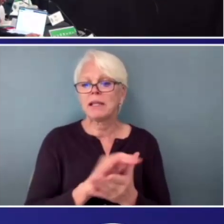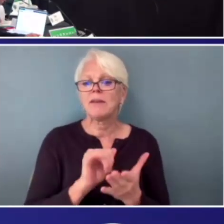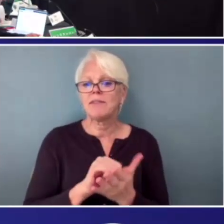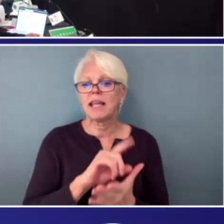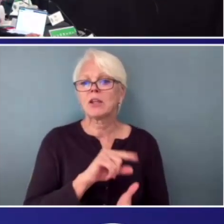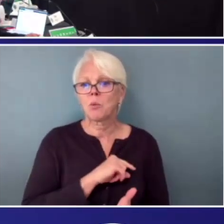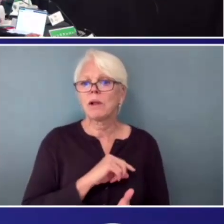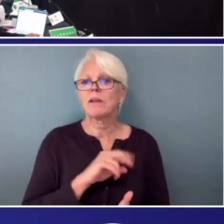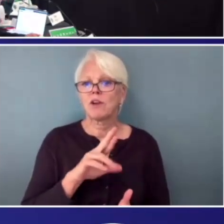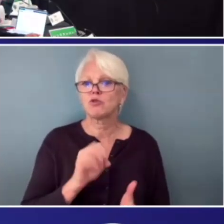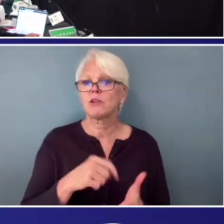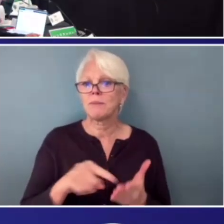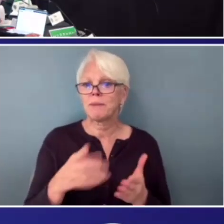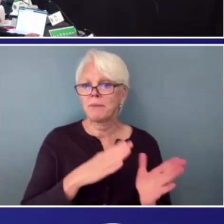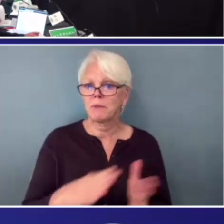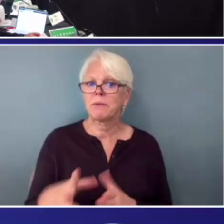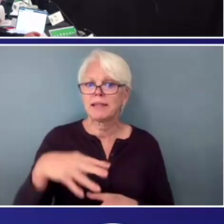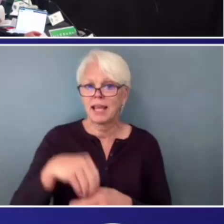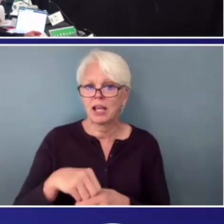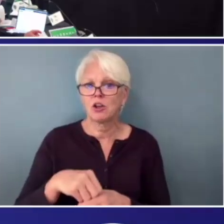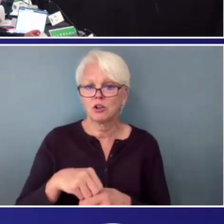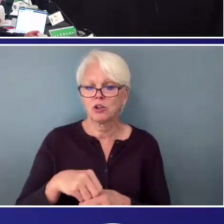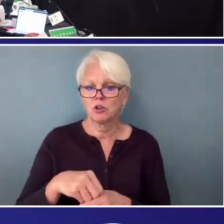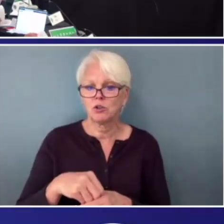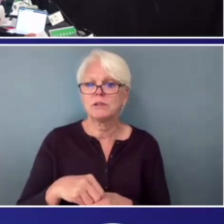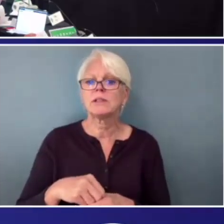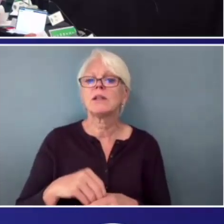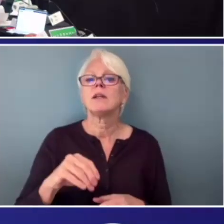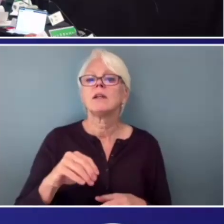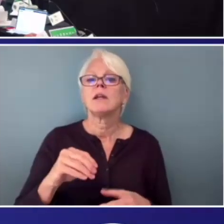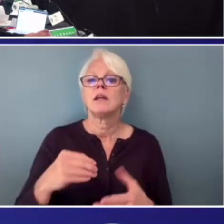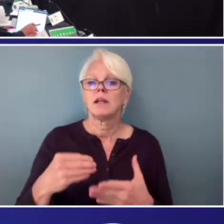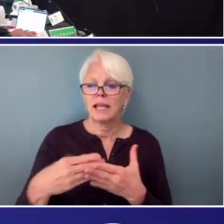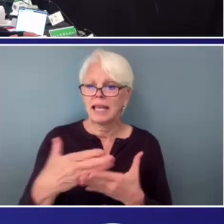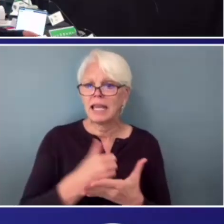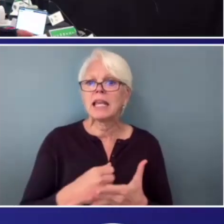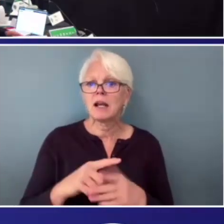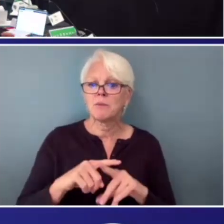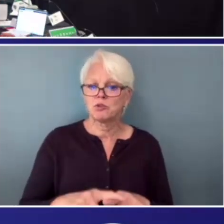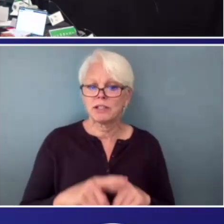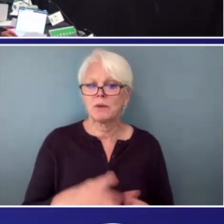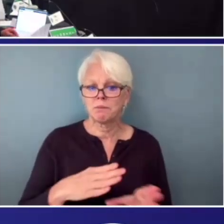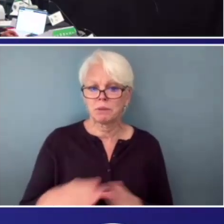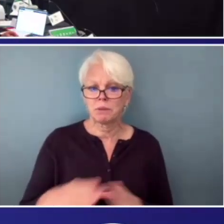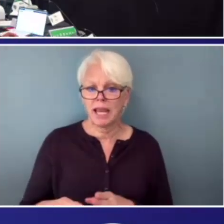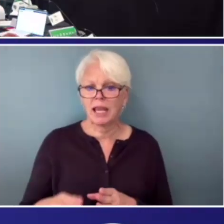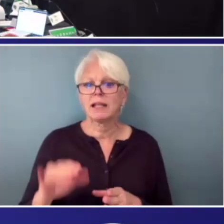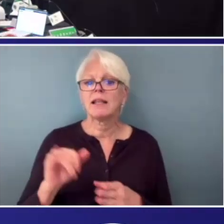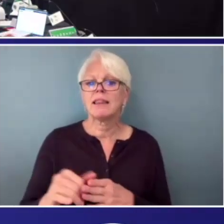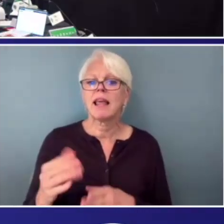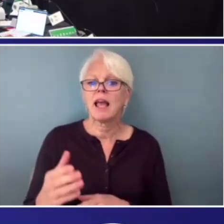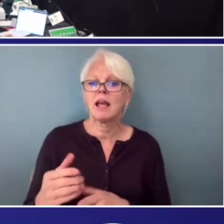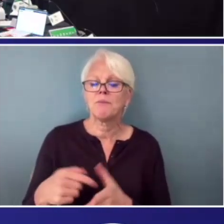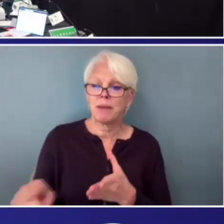plan that includes the Income Contingent Repayment Plan, for which a payment was received on or before June 30th in